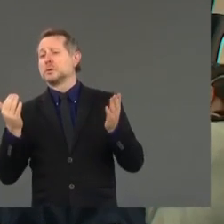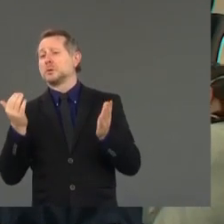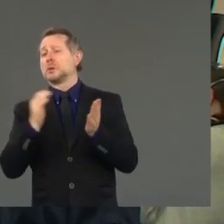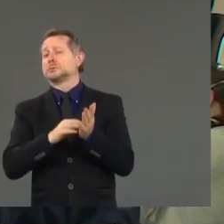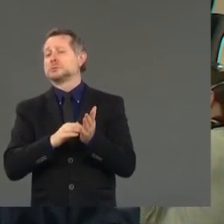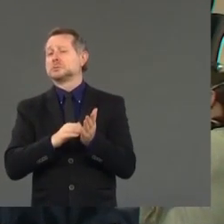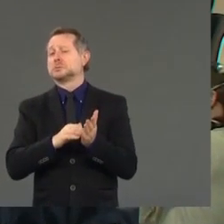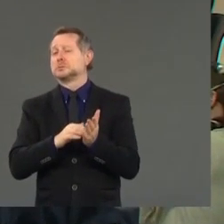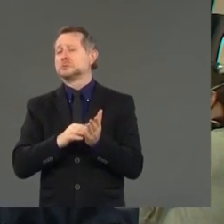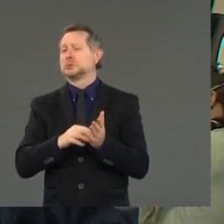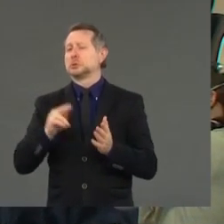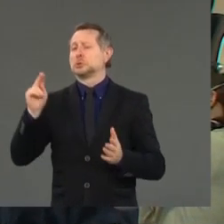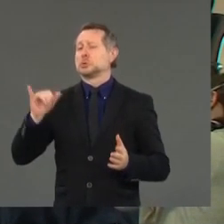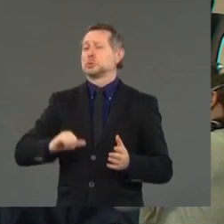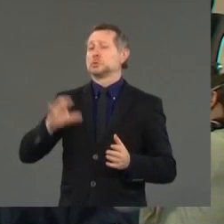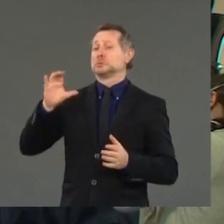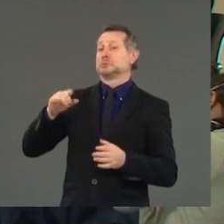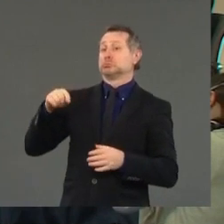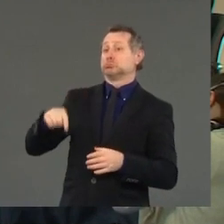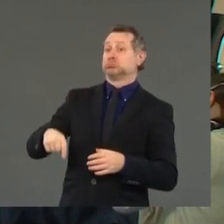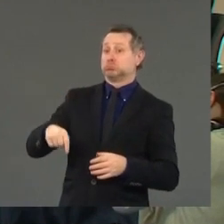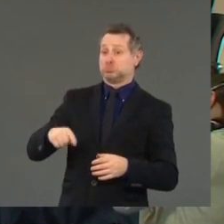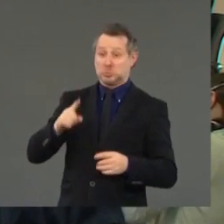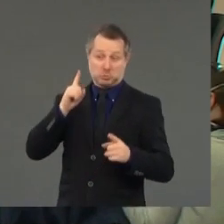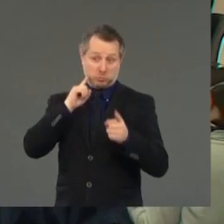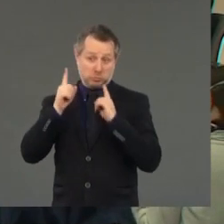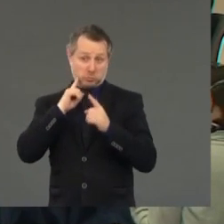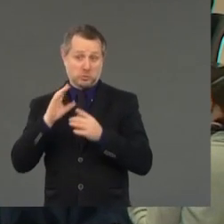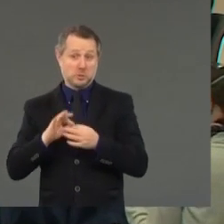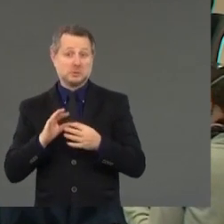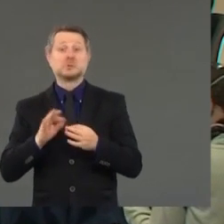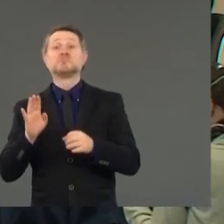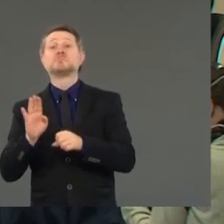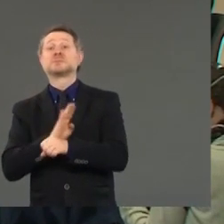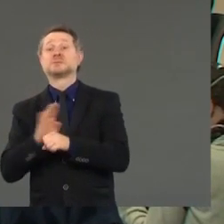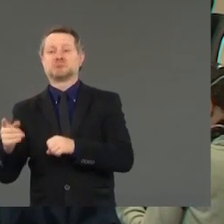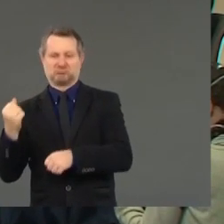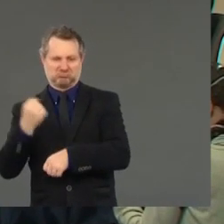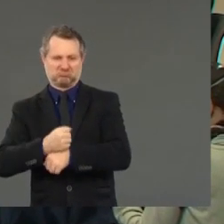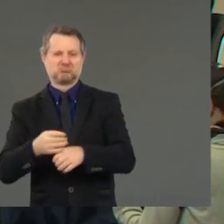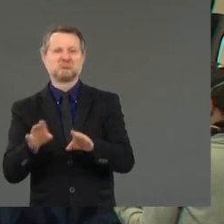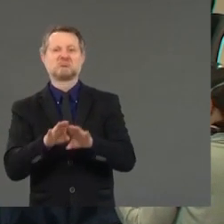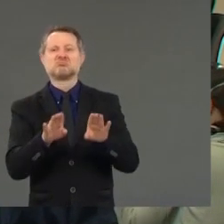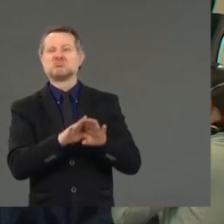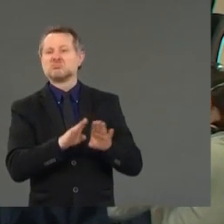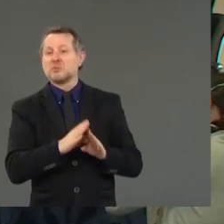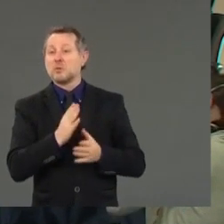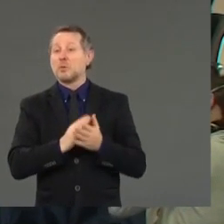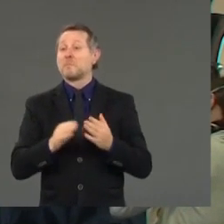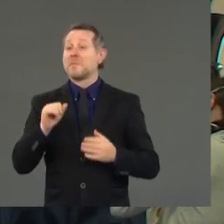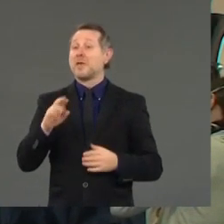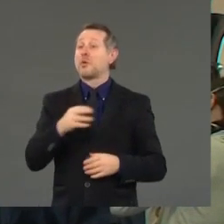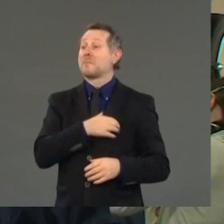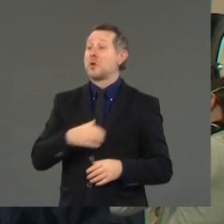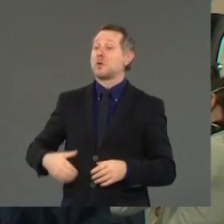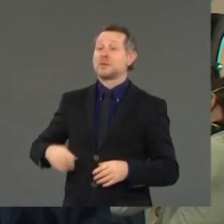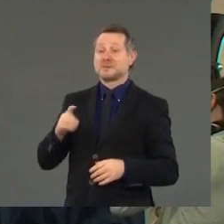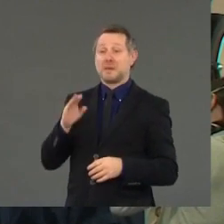I JUST WANT TO TALK FROM THE PREMISE OF REOPENING. SO NEW YORK CITY FOOD LINES HAVE